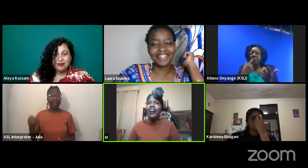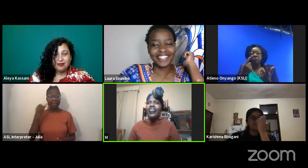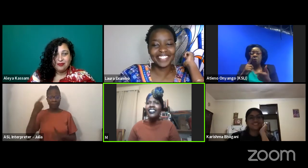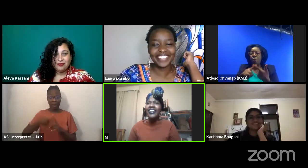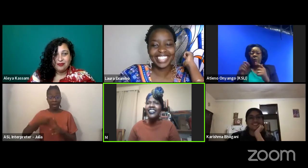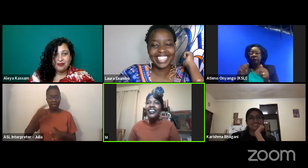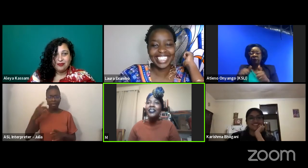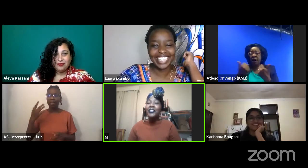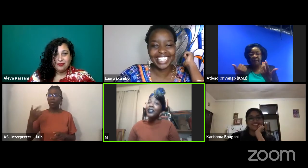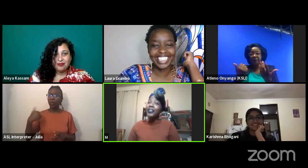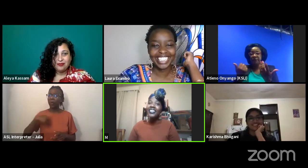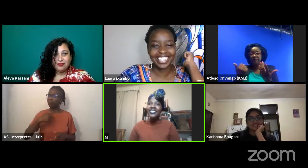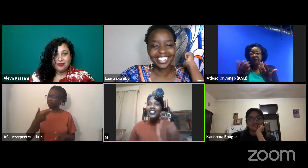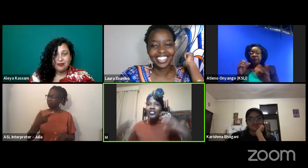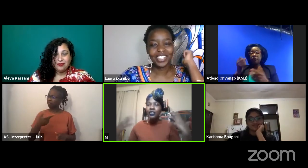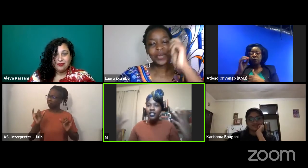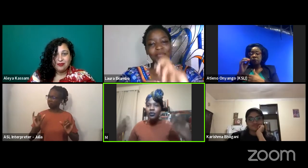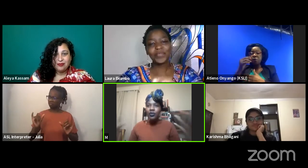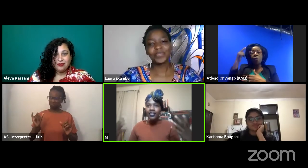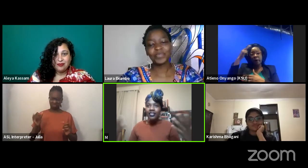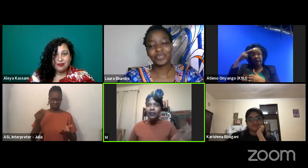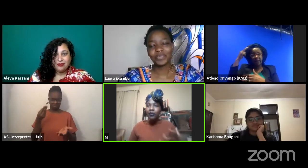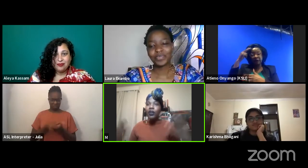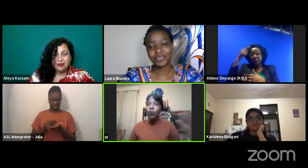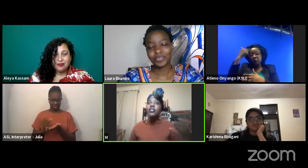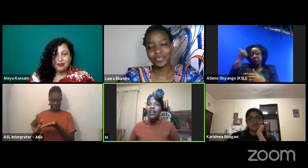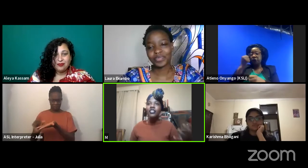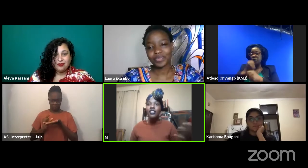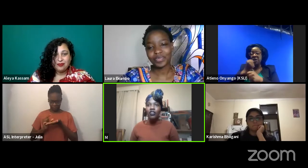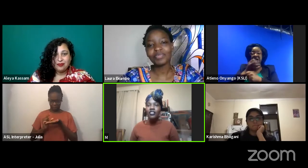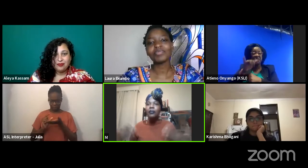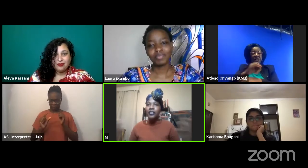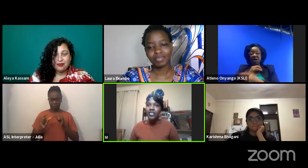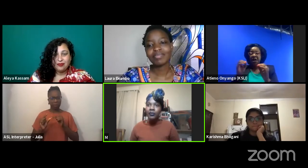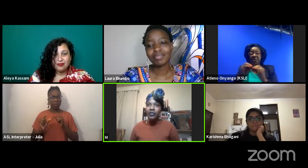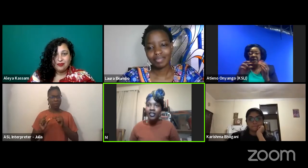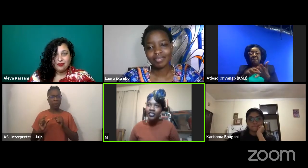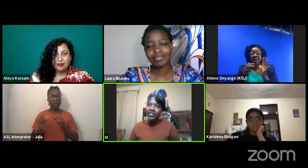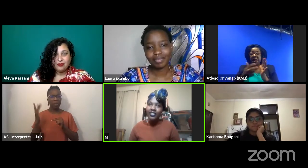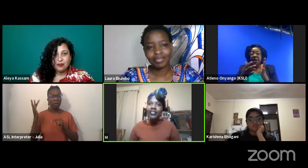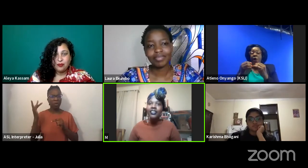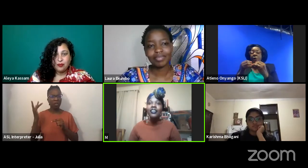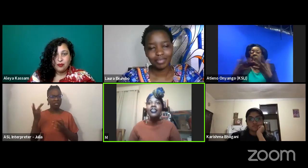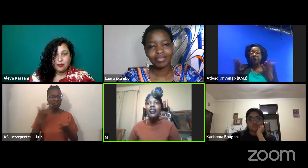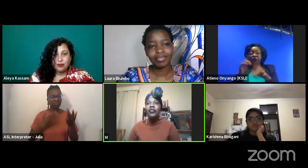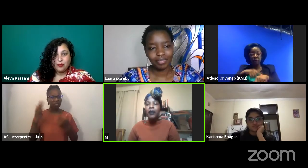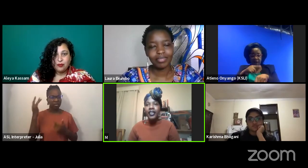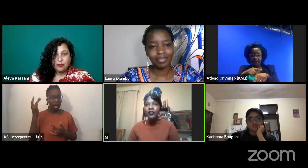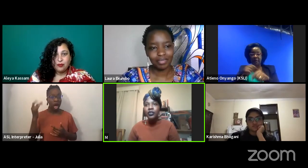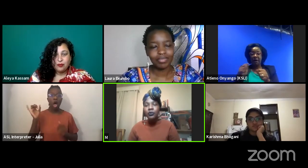And then you realize it's 'cause you didn't do that step of what does it actually cost? How much time is it actually taking every packet of chips